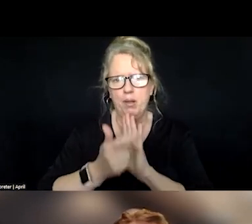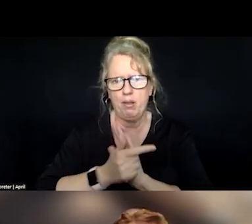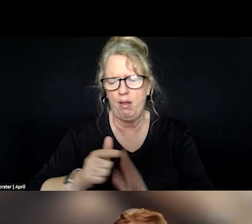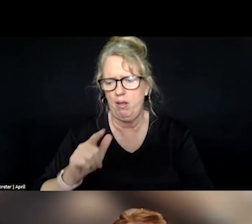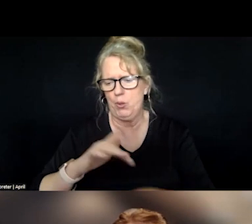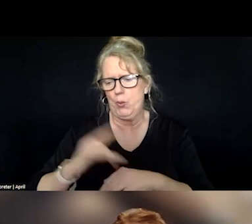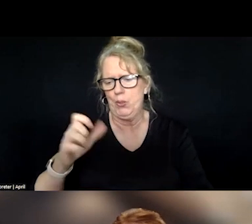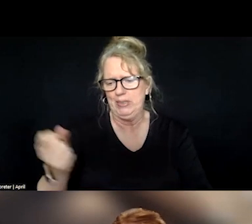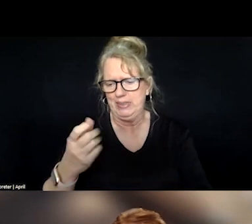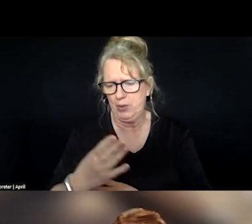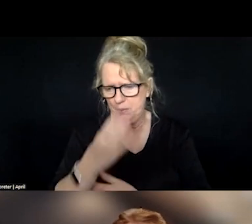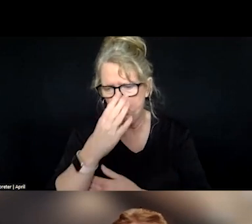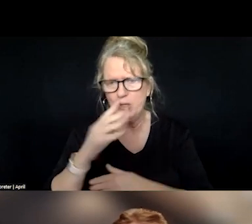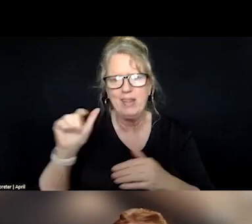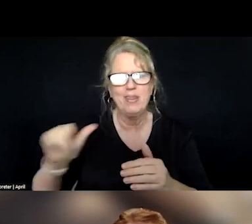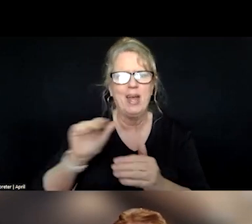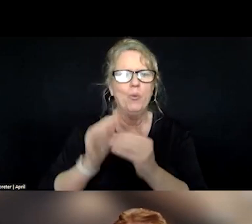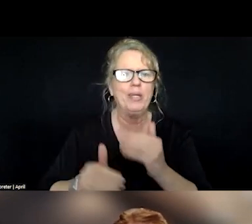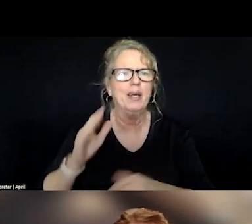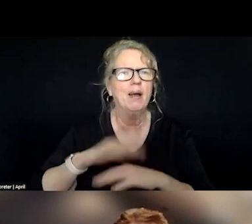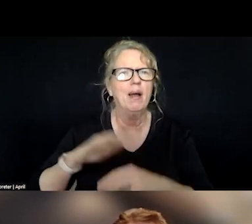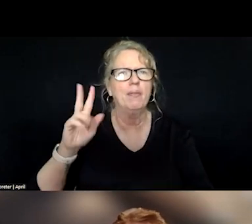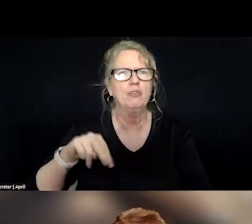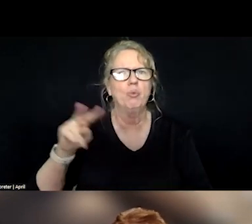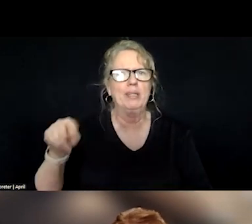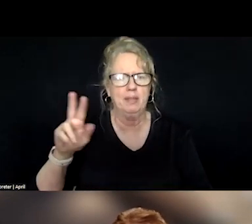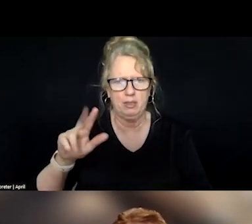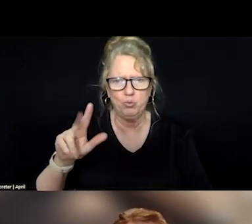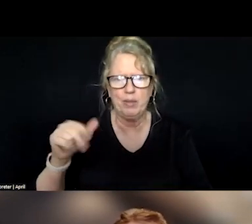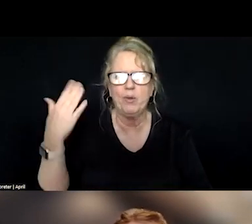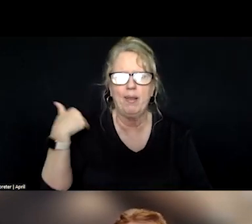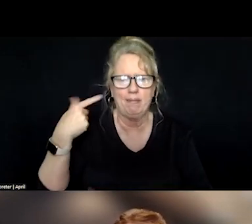MORNING OVER THAT WEEKEND OF THE 22ND 23RD OF LAST MONTH.